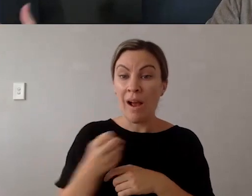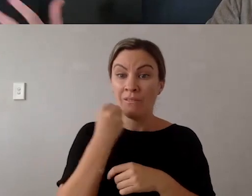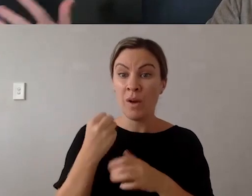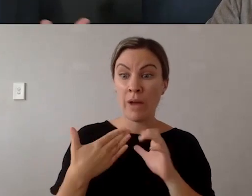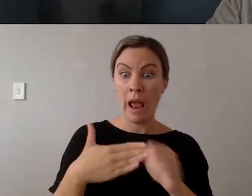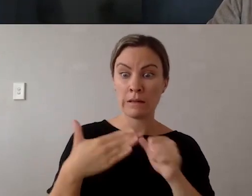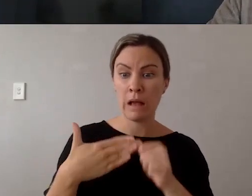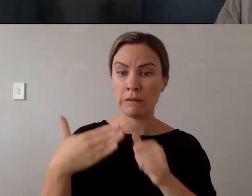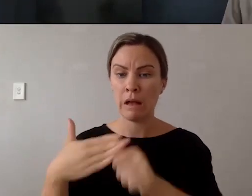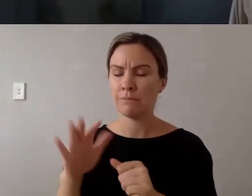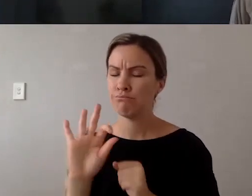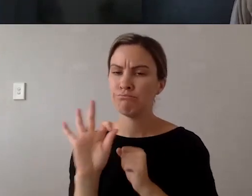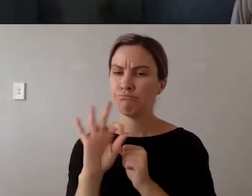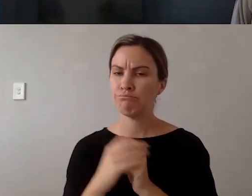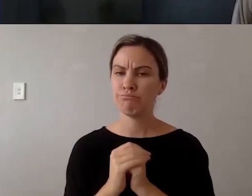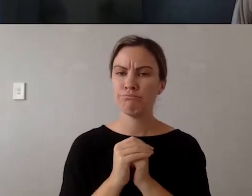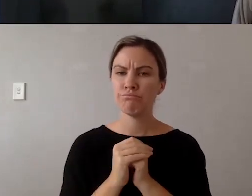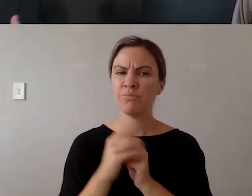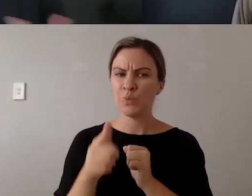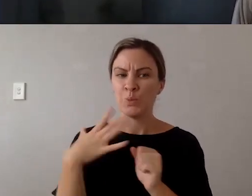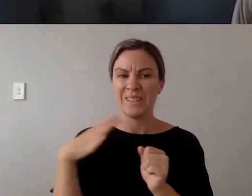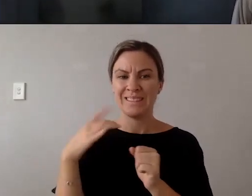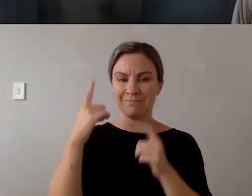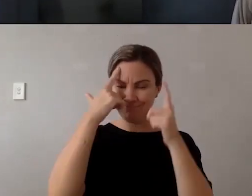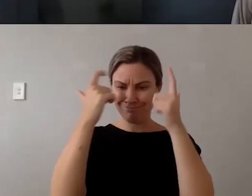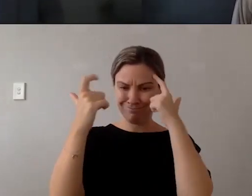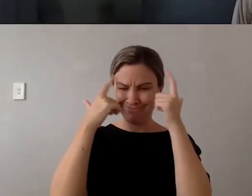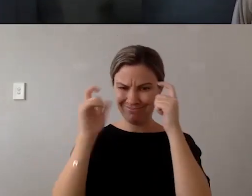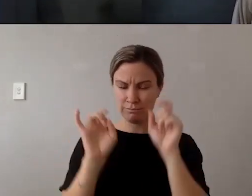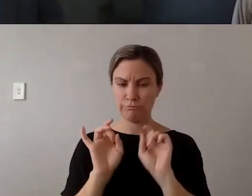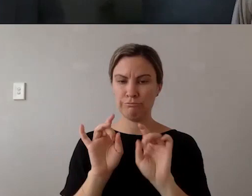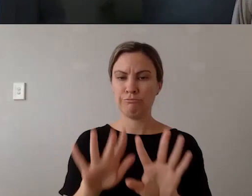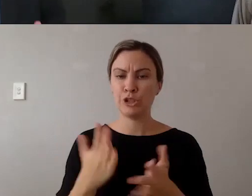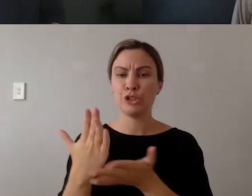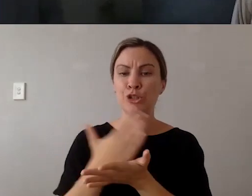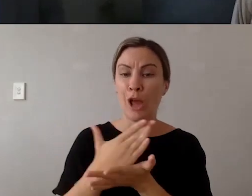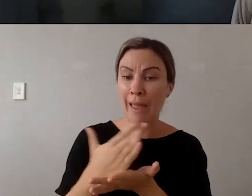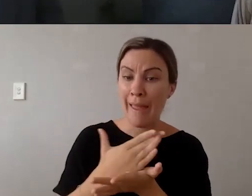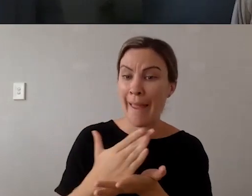with a curiosity and saying, "I'm just here to share what's going on